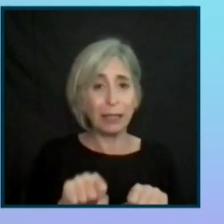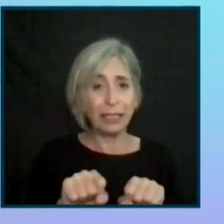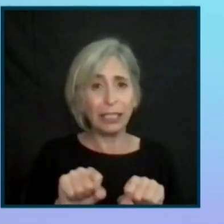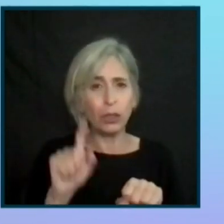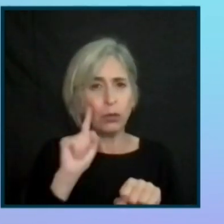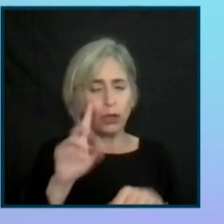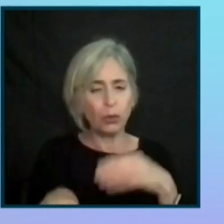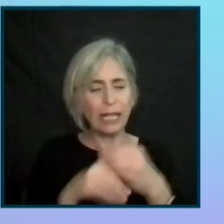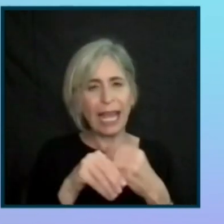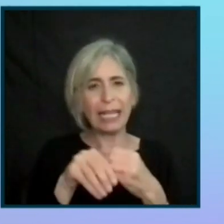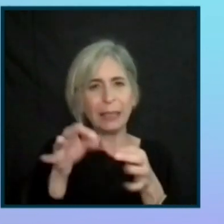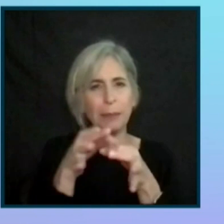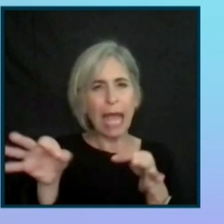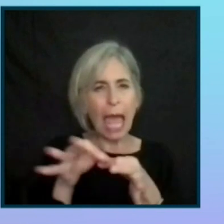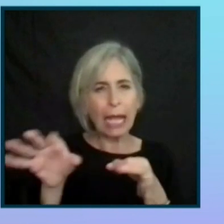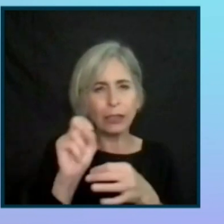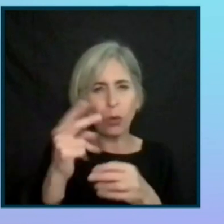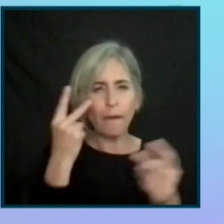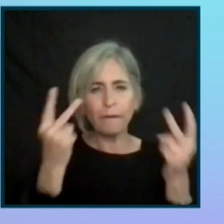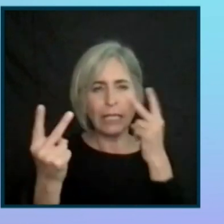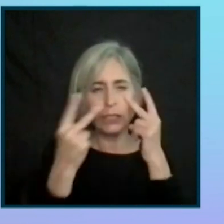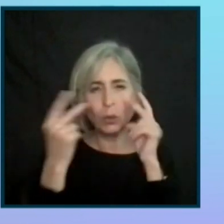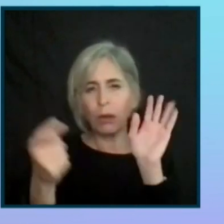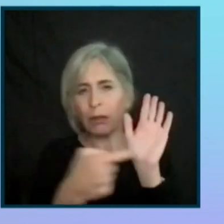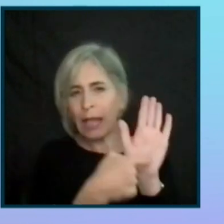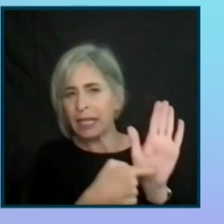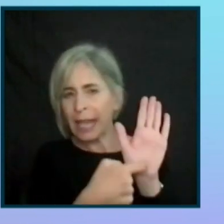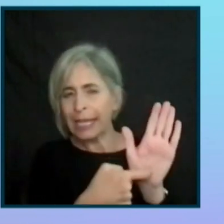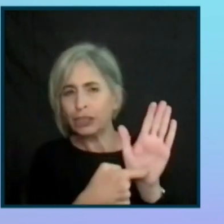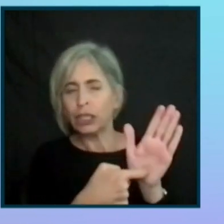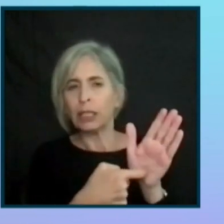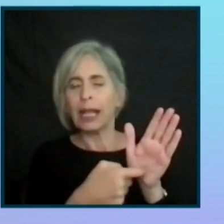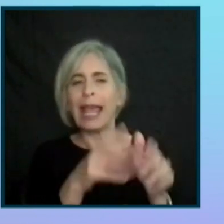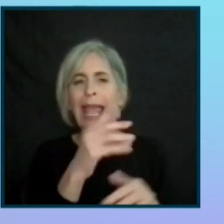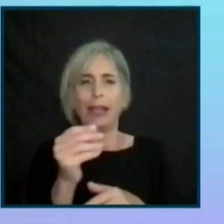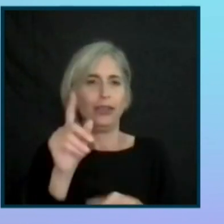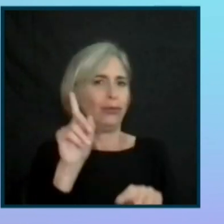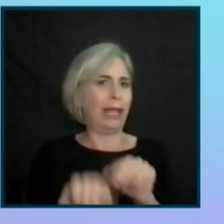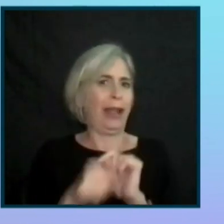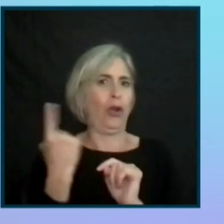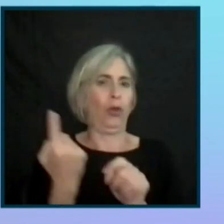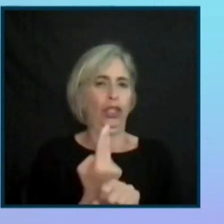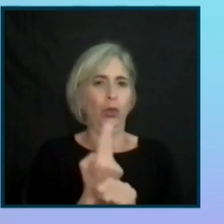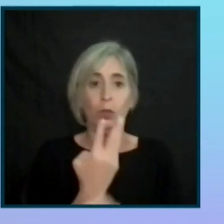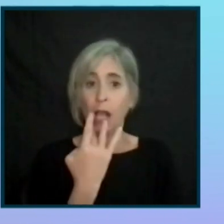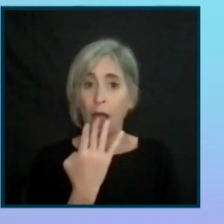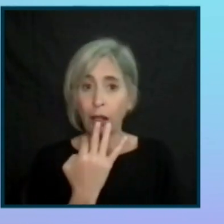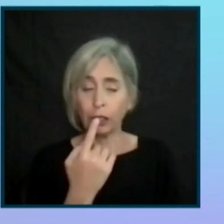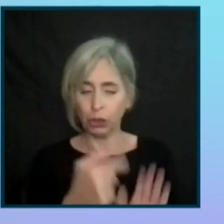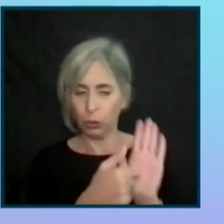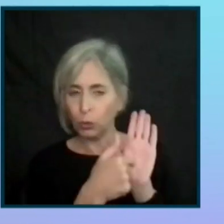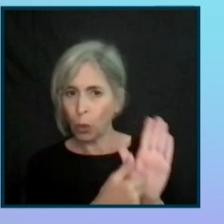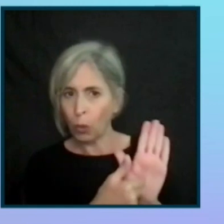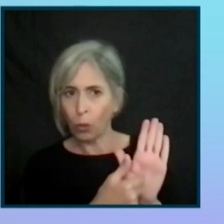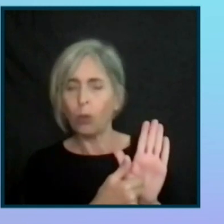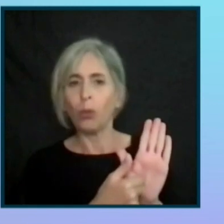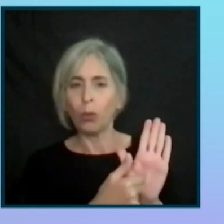or some kind of visual indication and you cannot only use color to indicate a status.